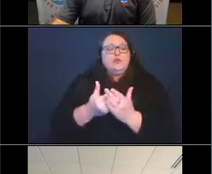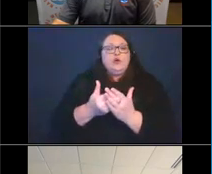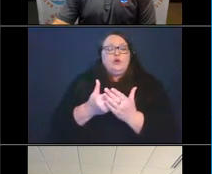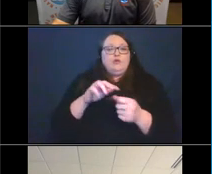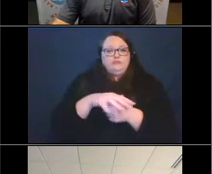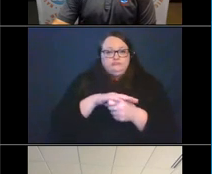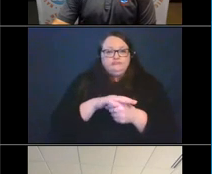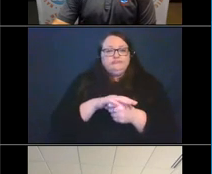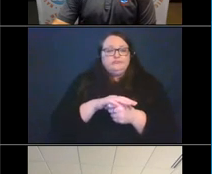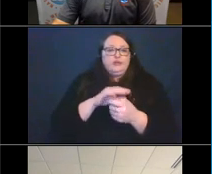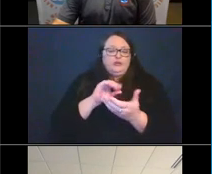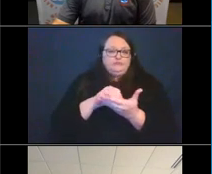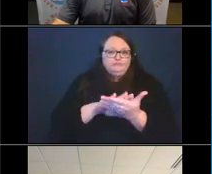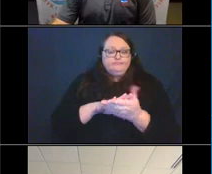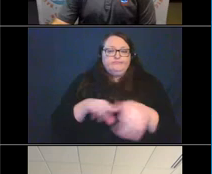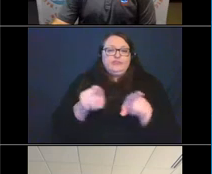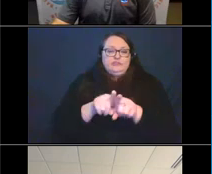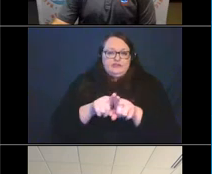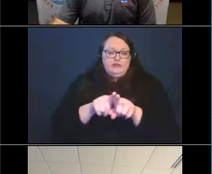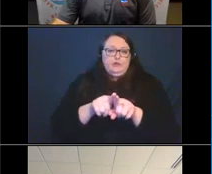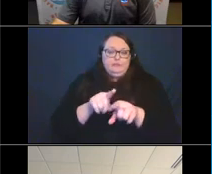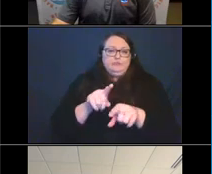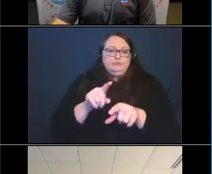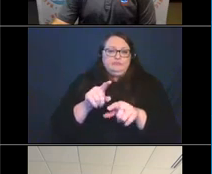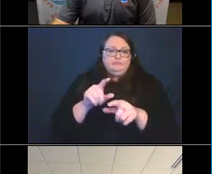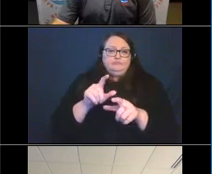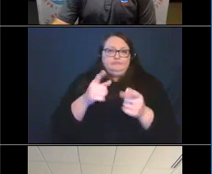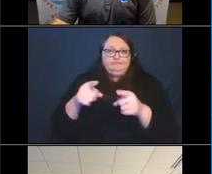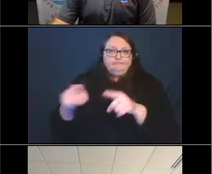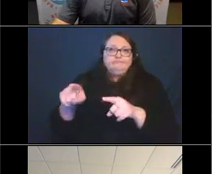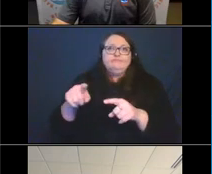HeatRisk we were using the whole period of record, but what happens is different stations adjacent to